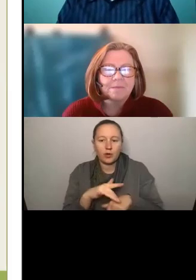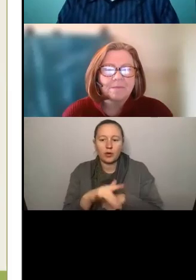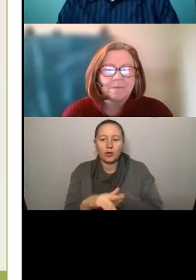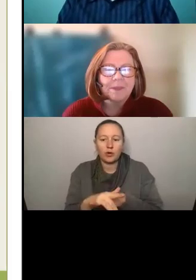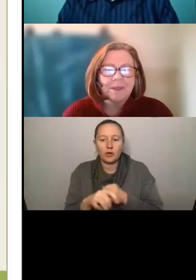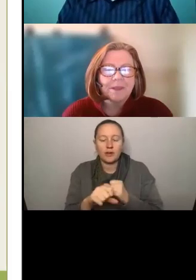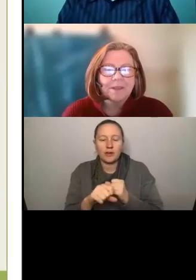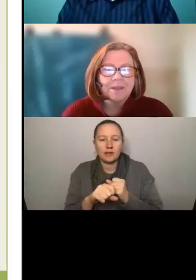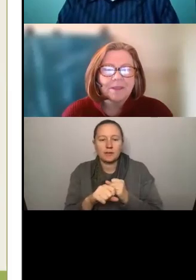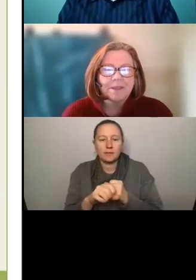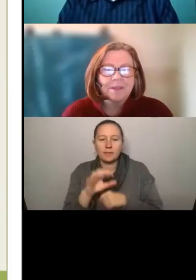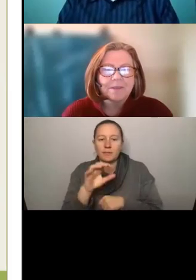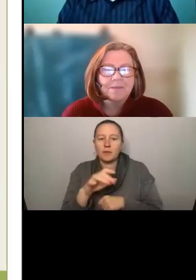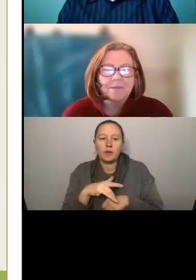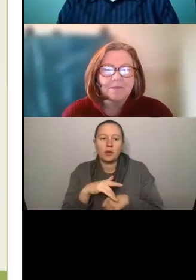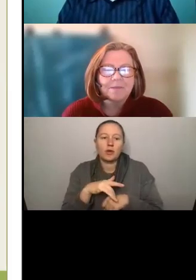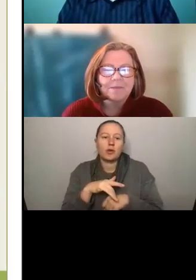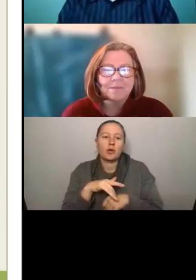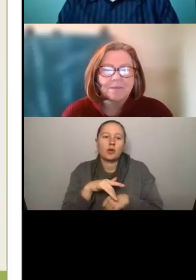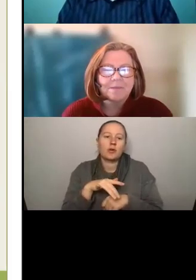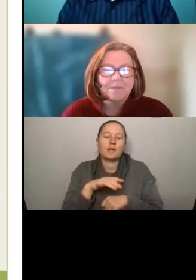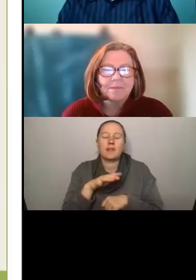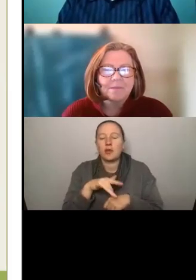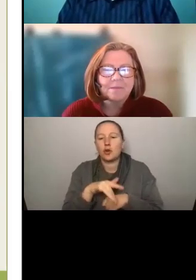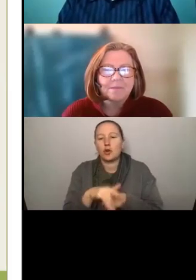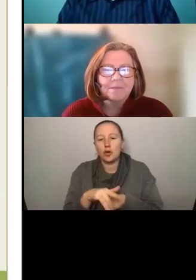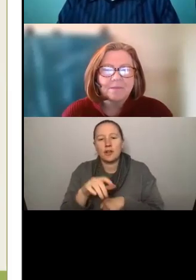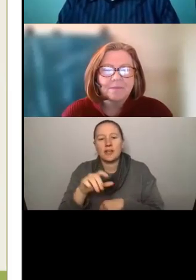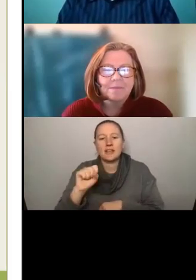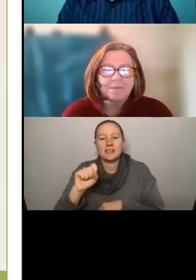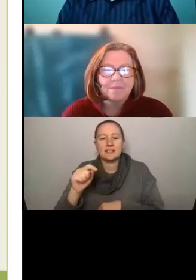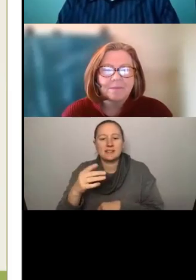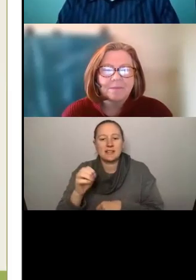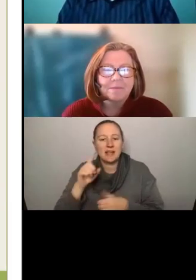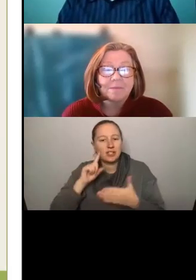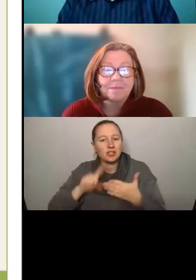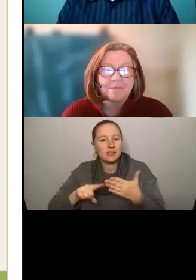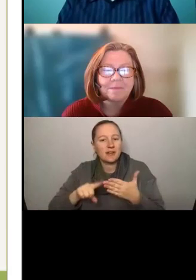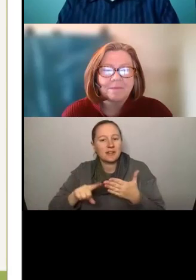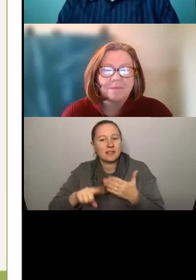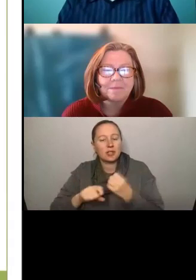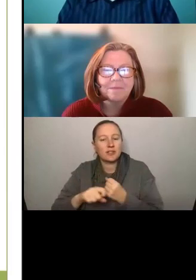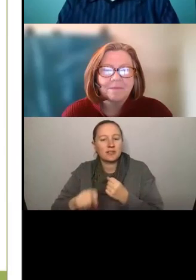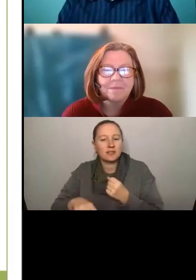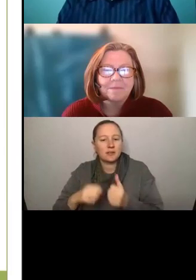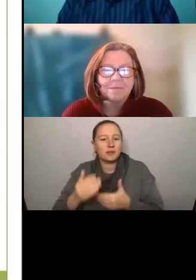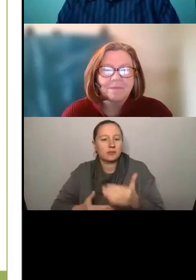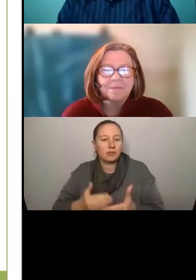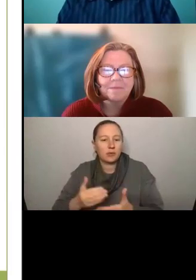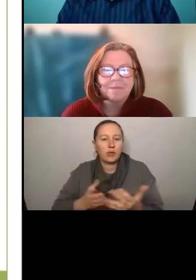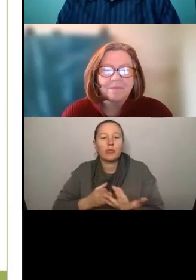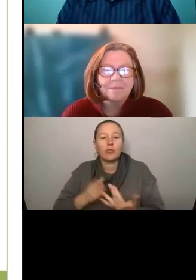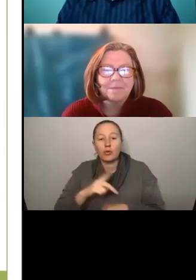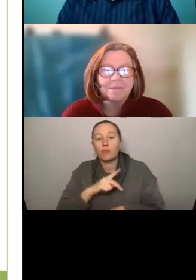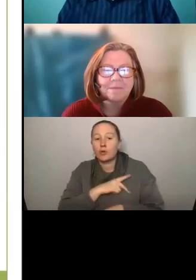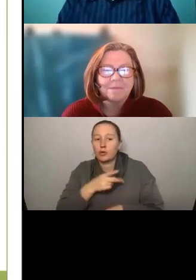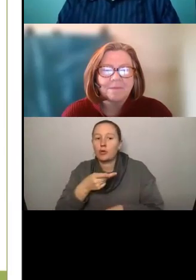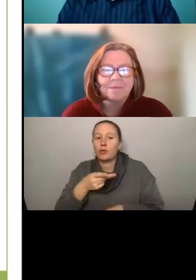early stage investigator extension process. This is done through the personal profile. It's updated there. Just want to really make you aware